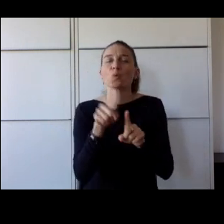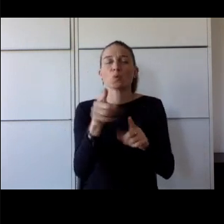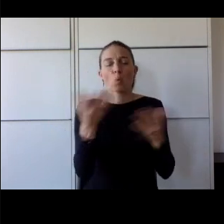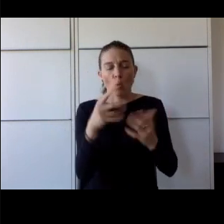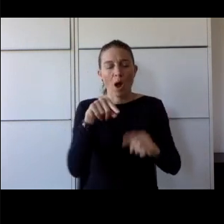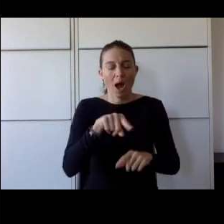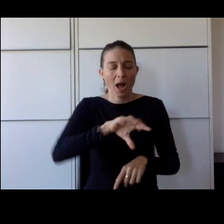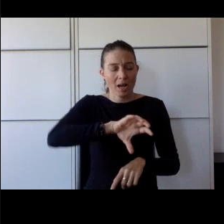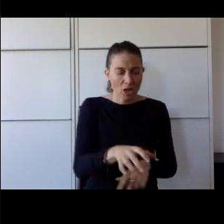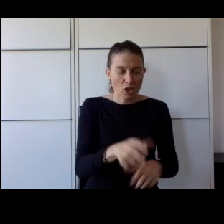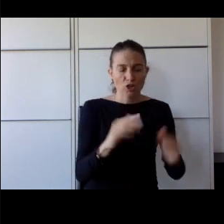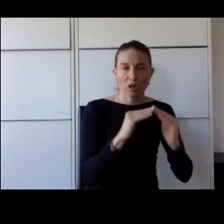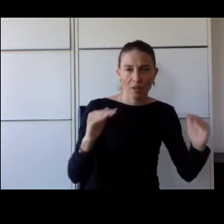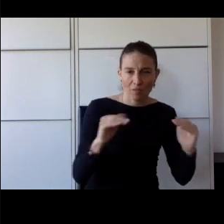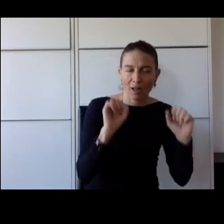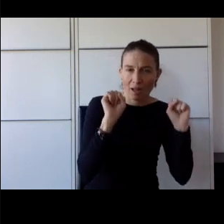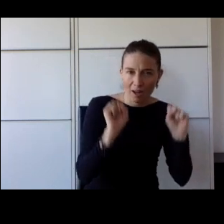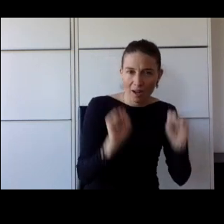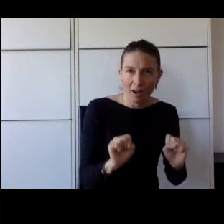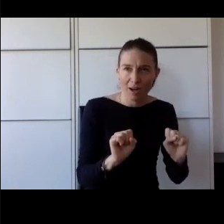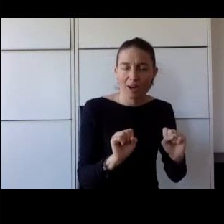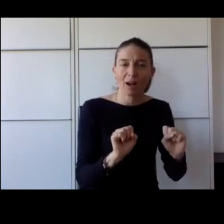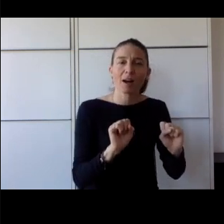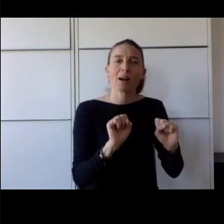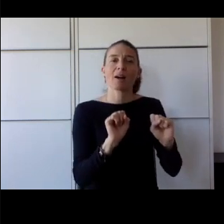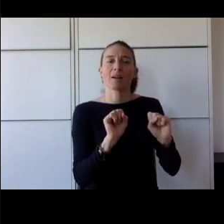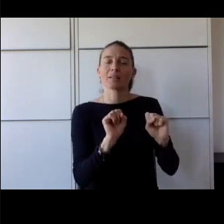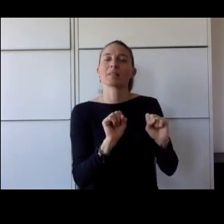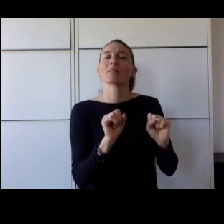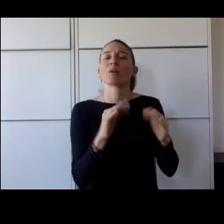I think it might be, I don't know how effective it'll be